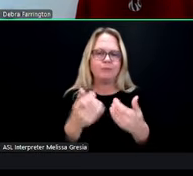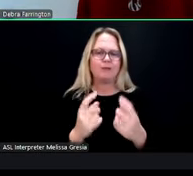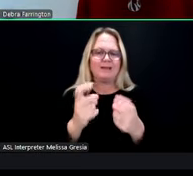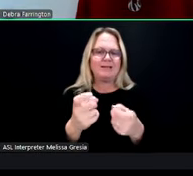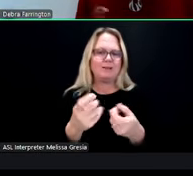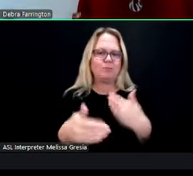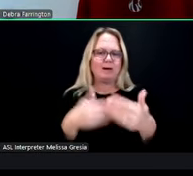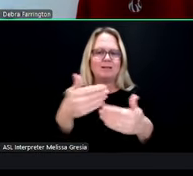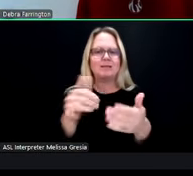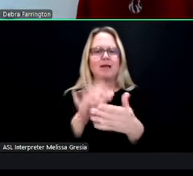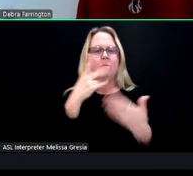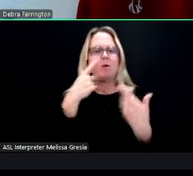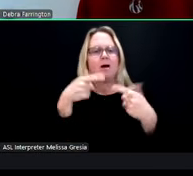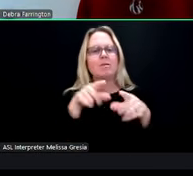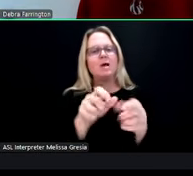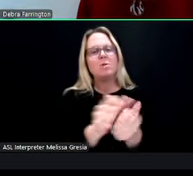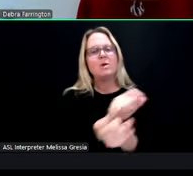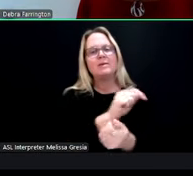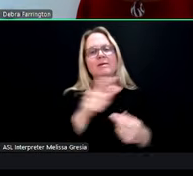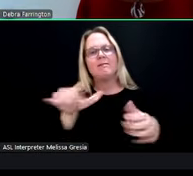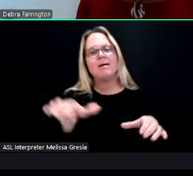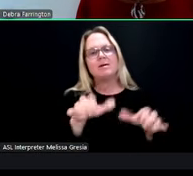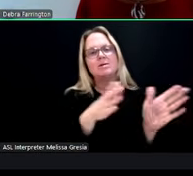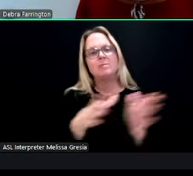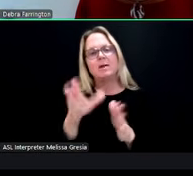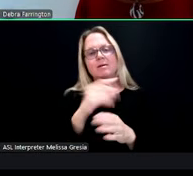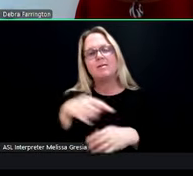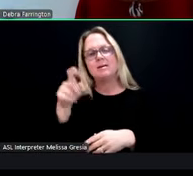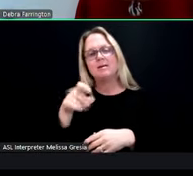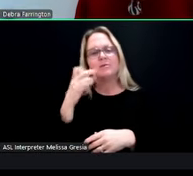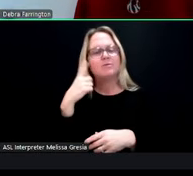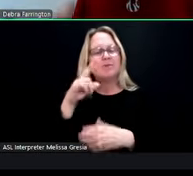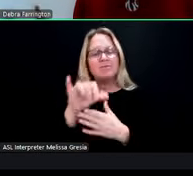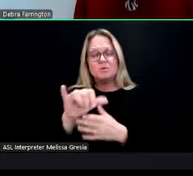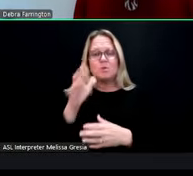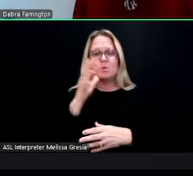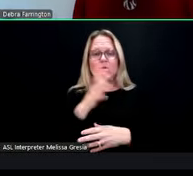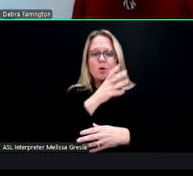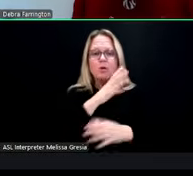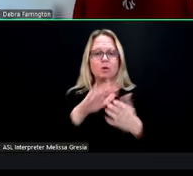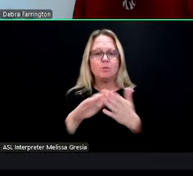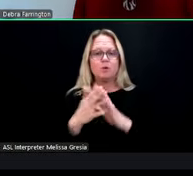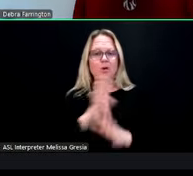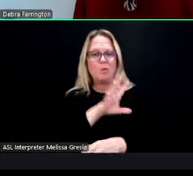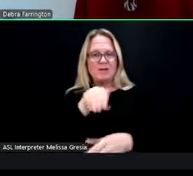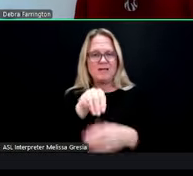aligns with the action plan and the needs of the rural community within the confines of